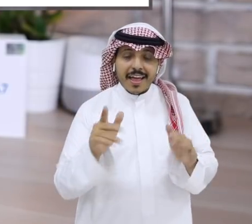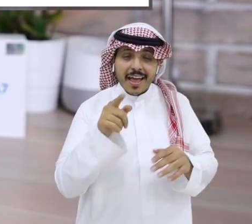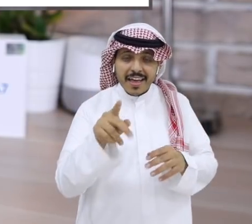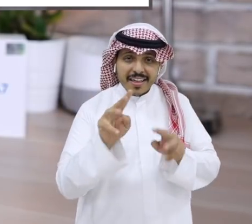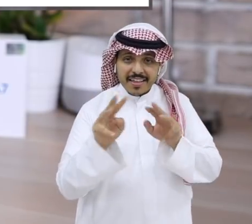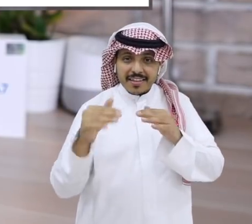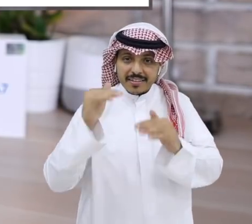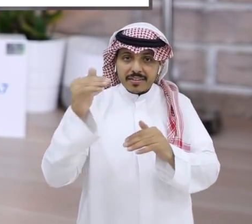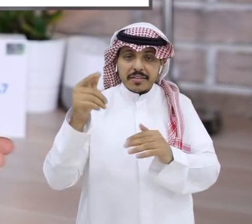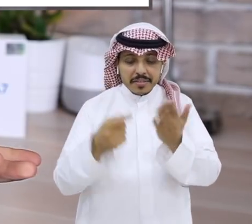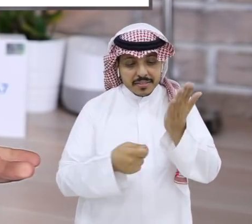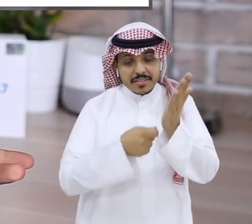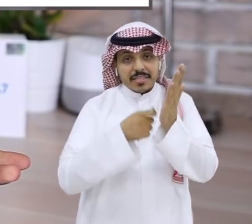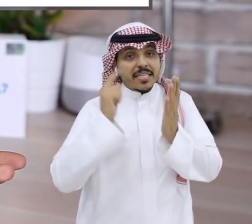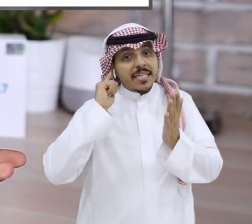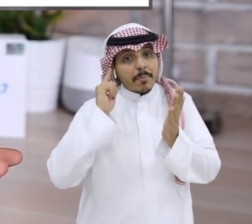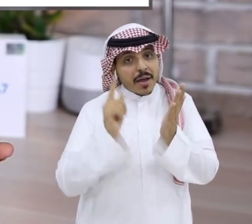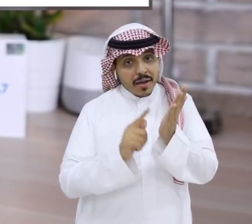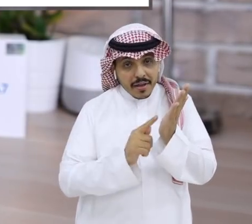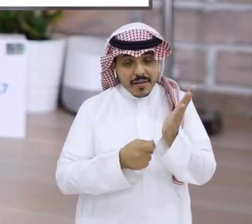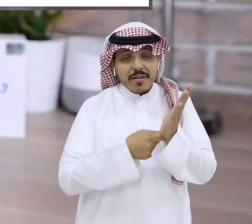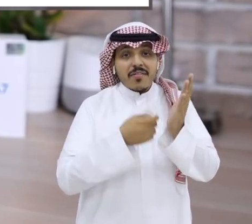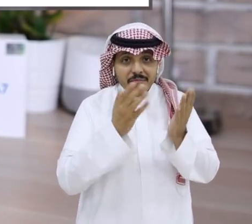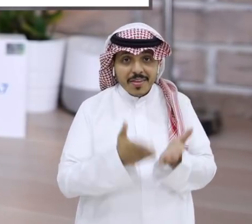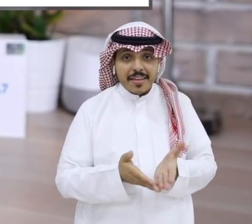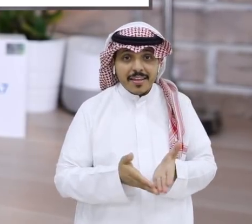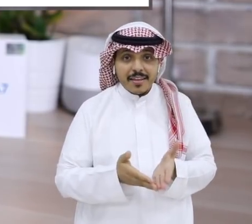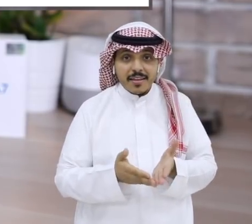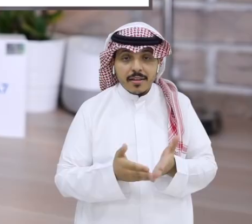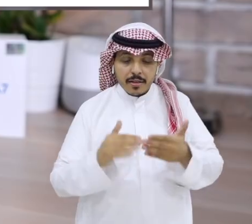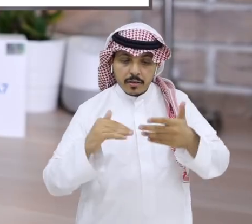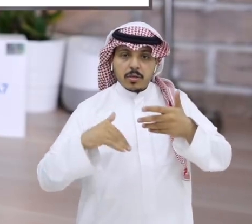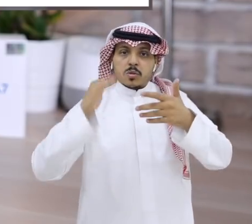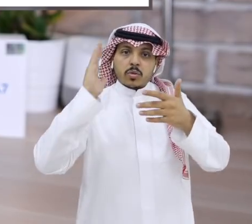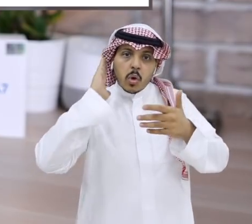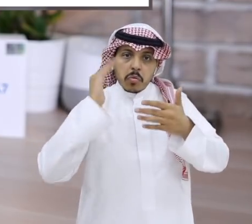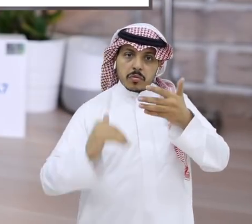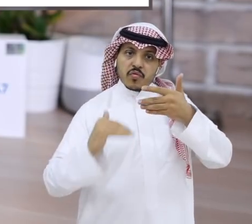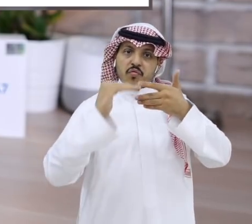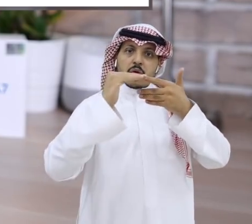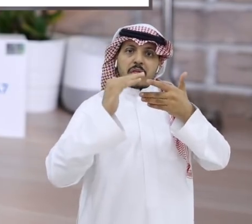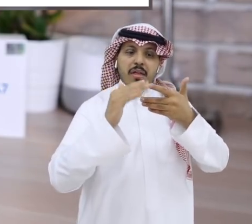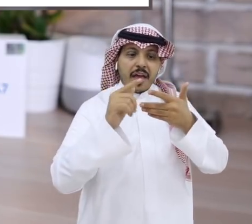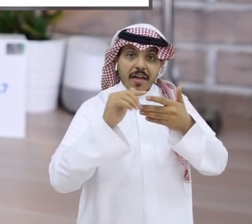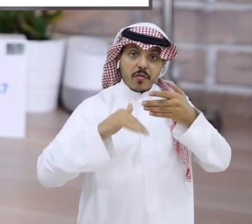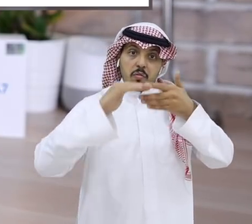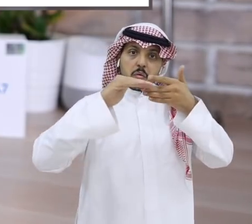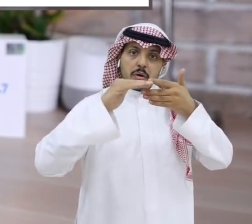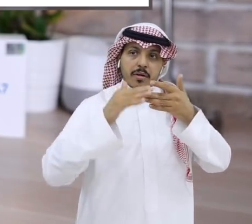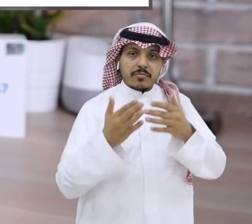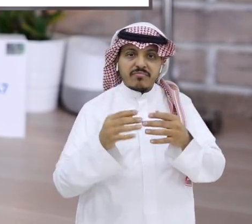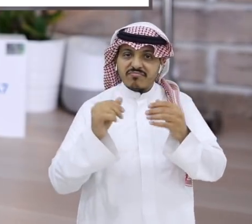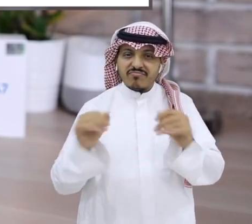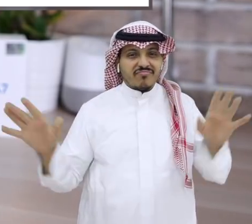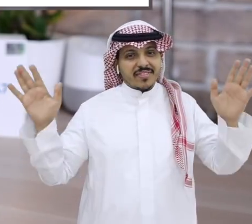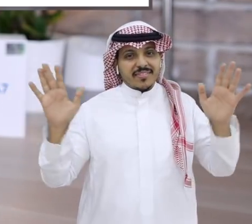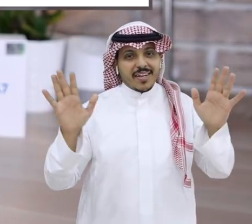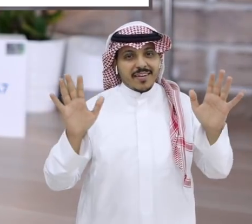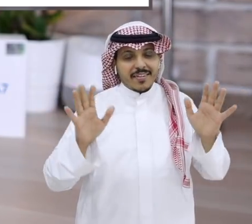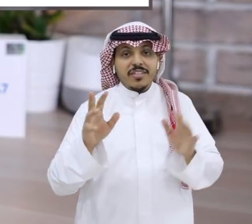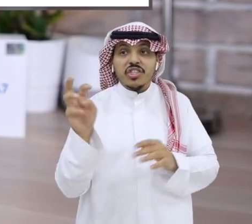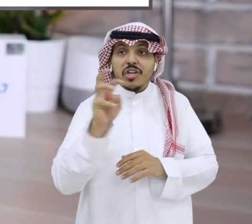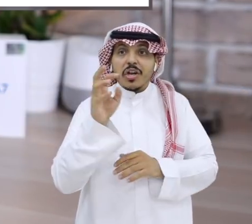All phones of these categories still have the headphone port, while the premium category started to lose the port. It is clear that this is the approach of many companies.